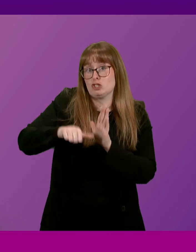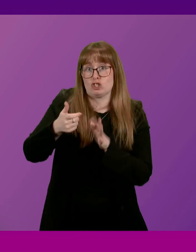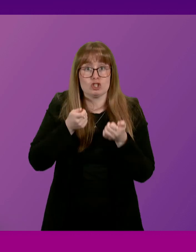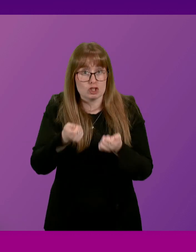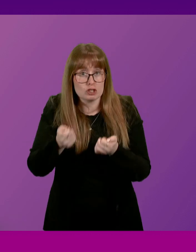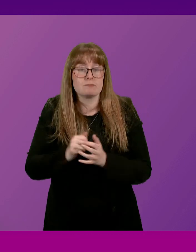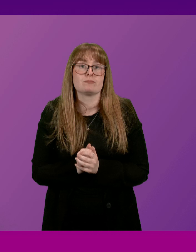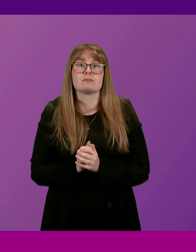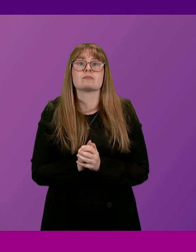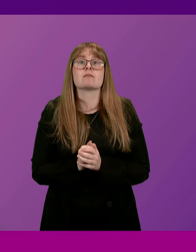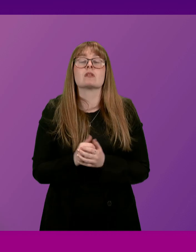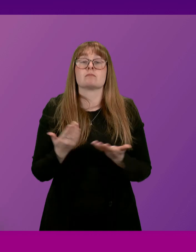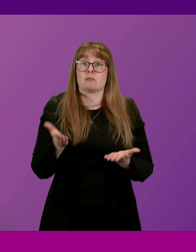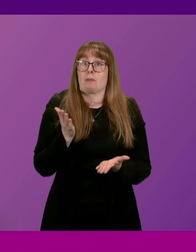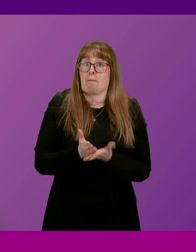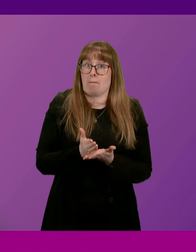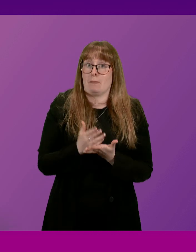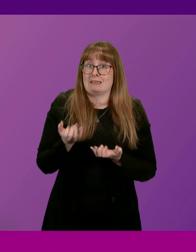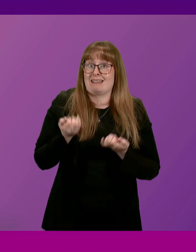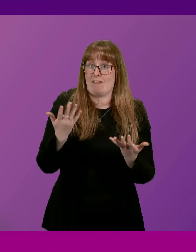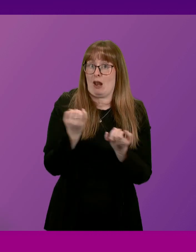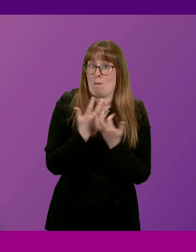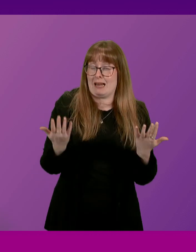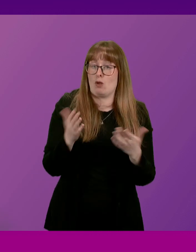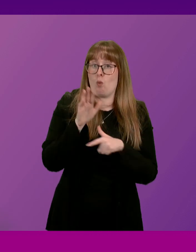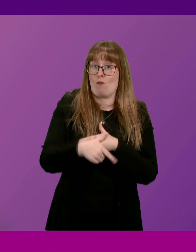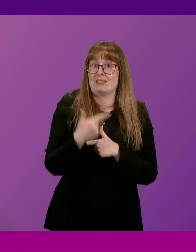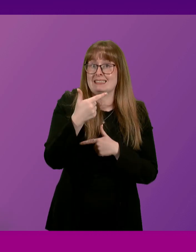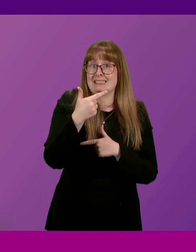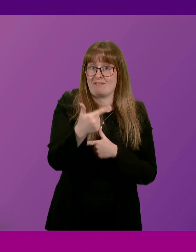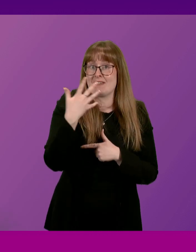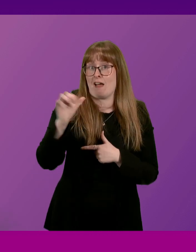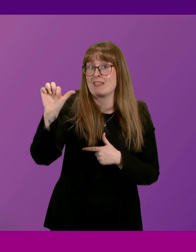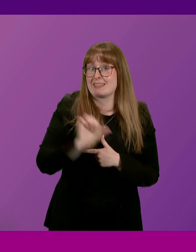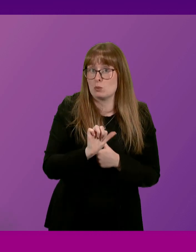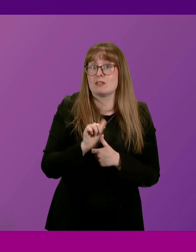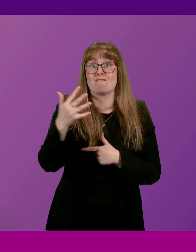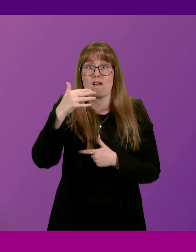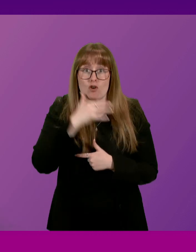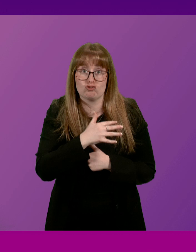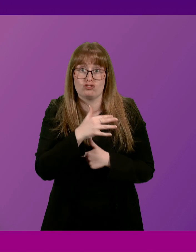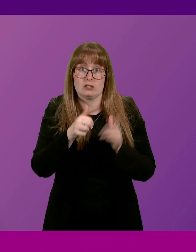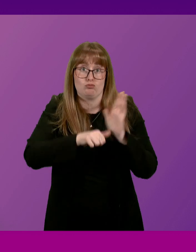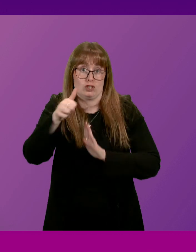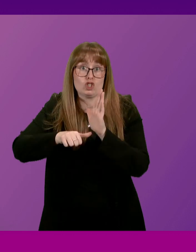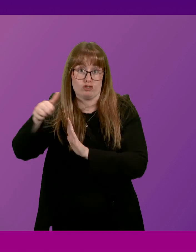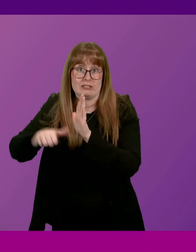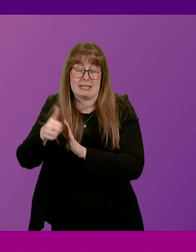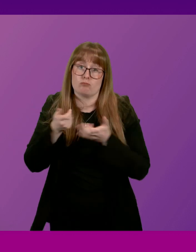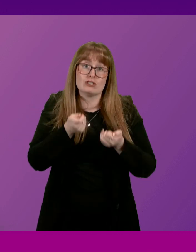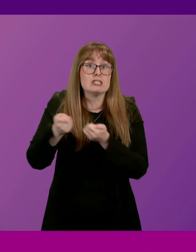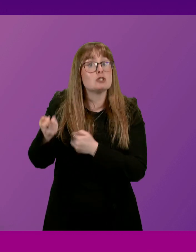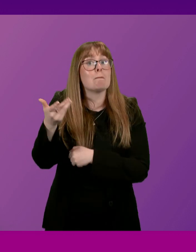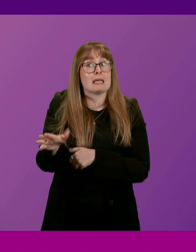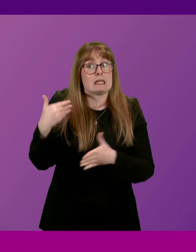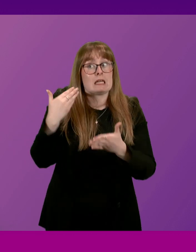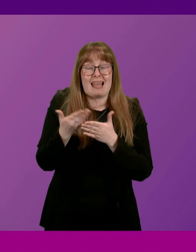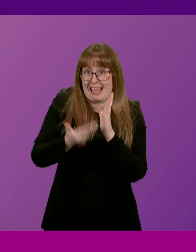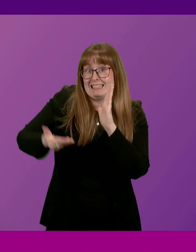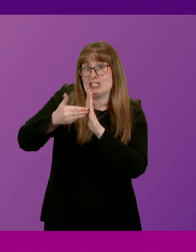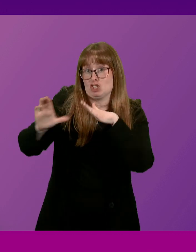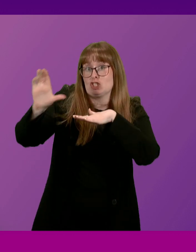and we have delivered more than 75,500 surgeries and procedures to the end of